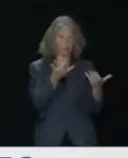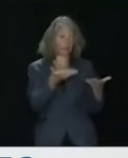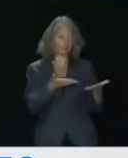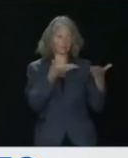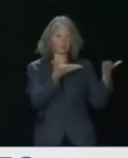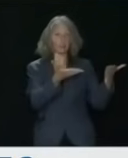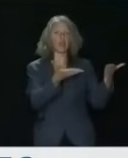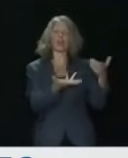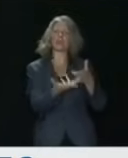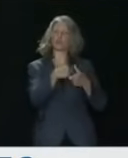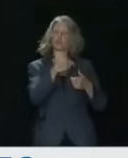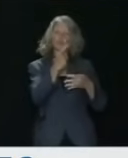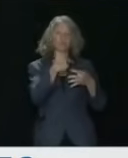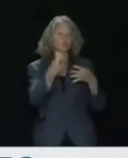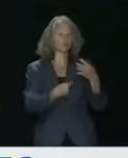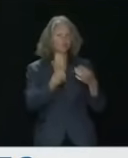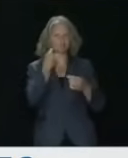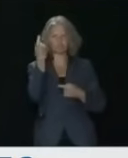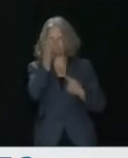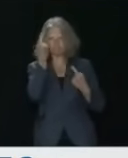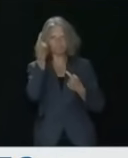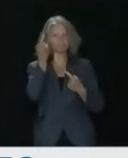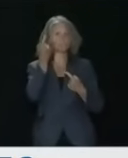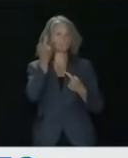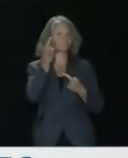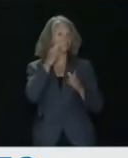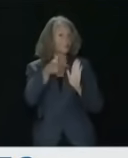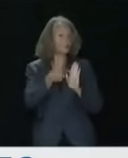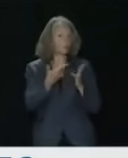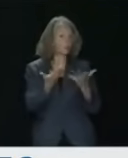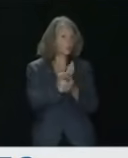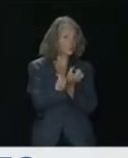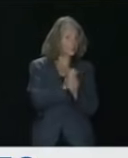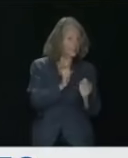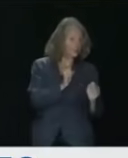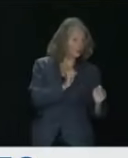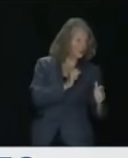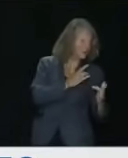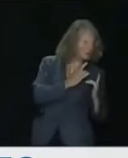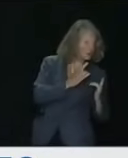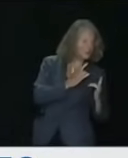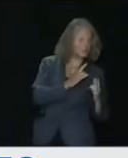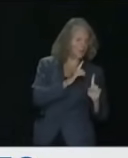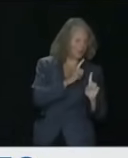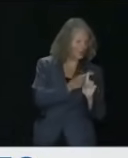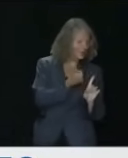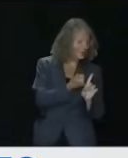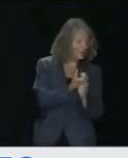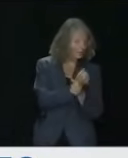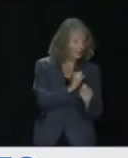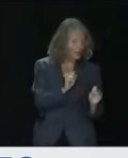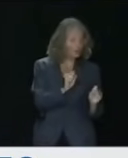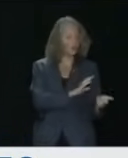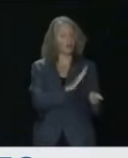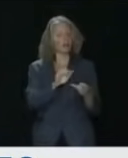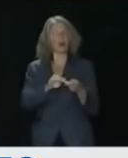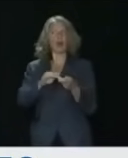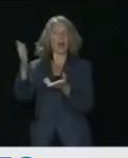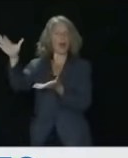NACI'S LATEST GUIDANCE RELEASED TODAY CONSIDERED A RANGE OF